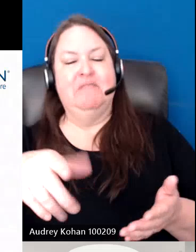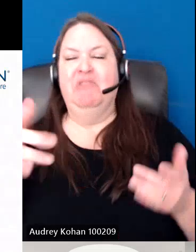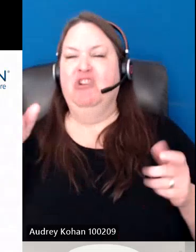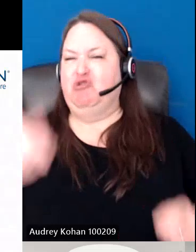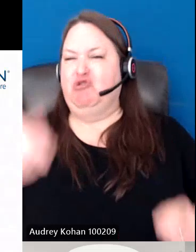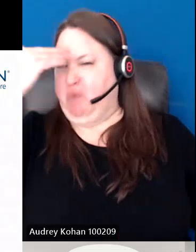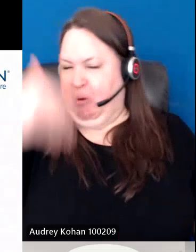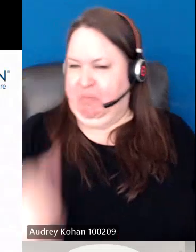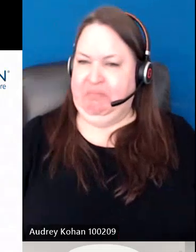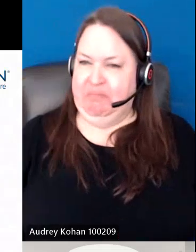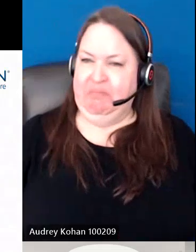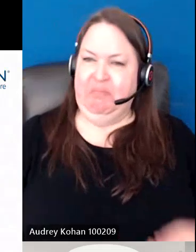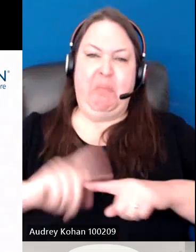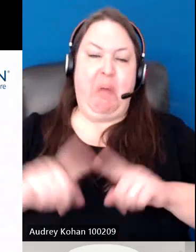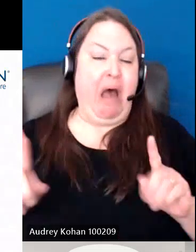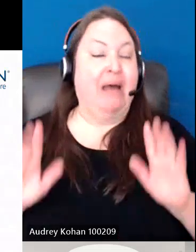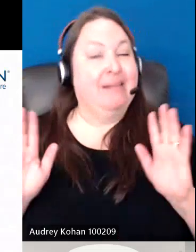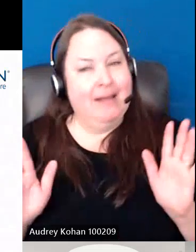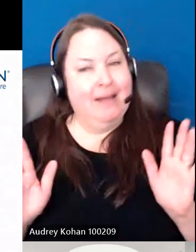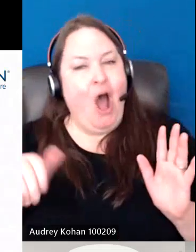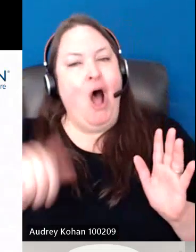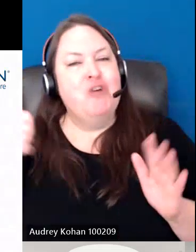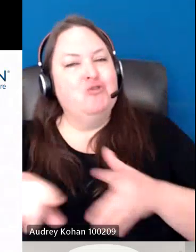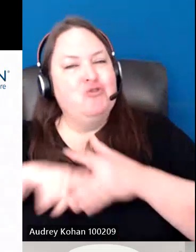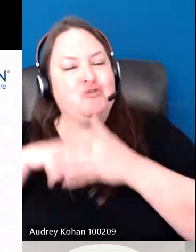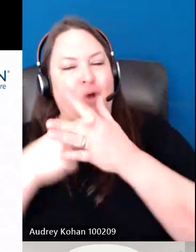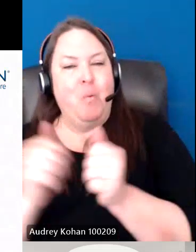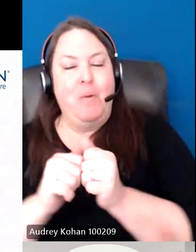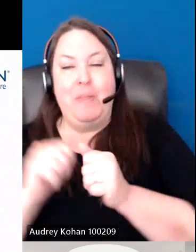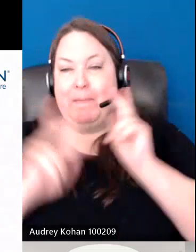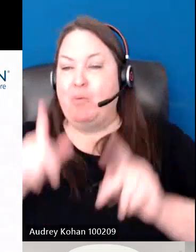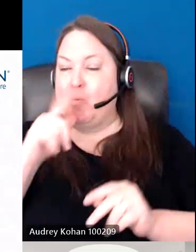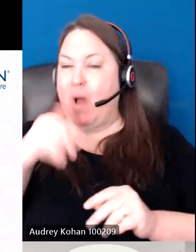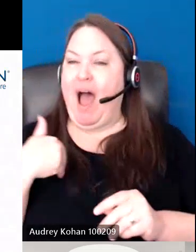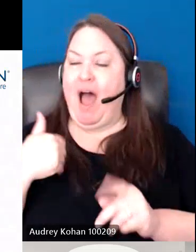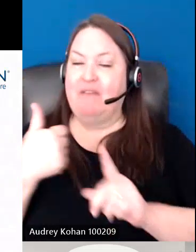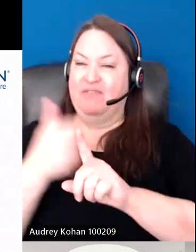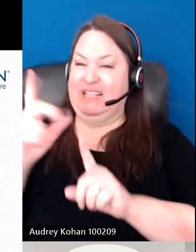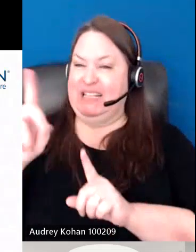U the other um starting with um individuals with disabilities thinking through how do